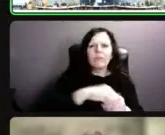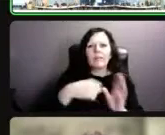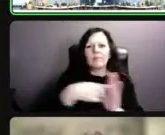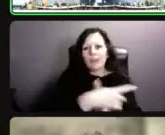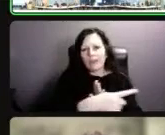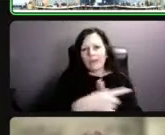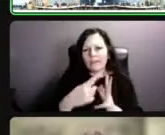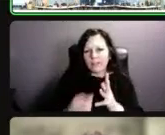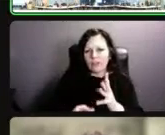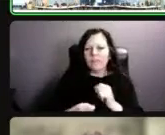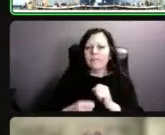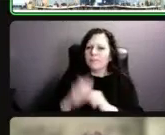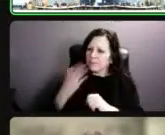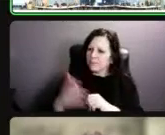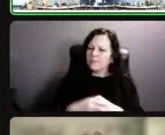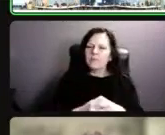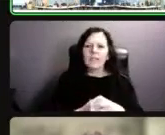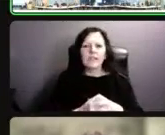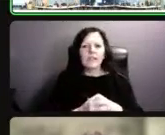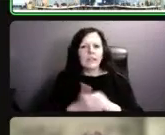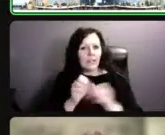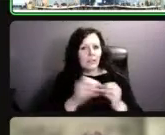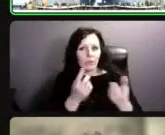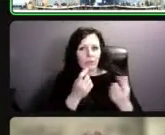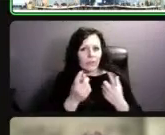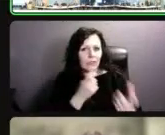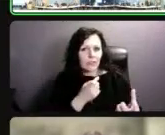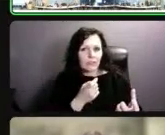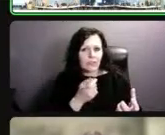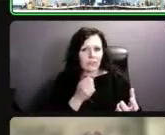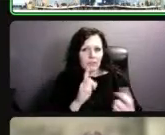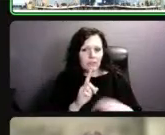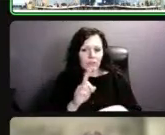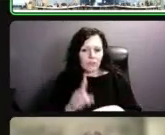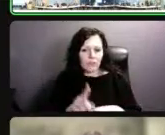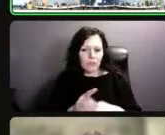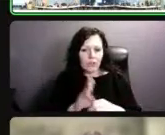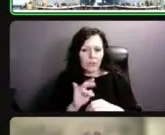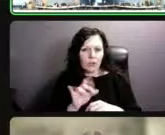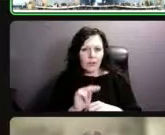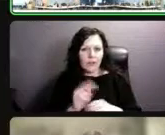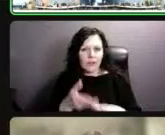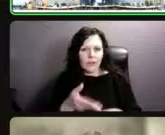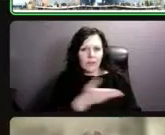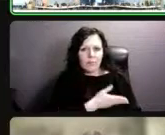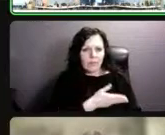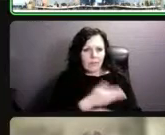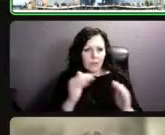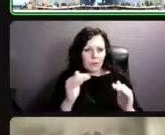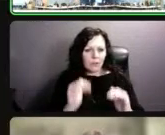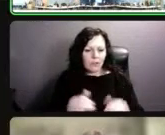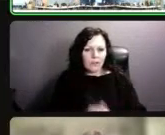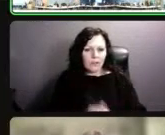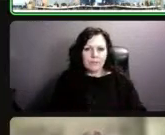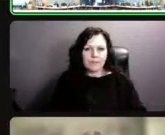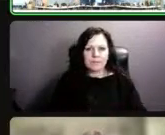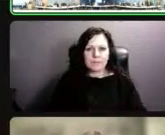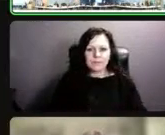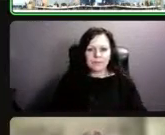BETTER INCREASED COMPLIANCE, INCREASED EFFICIENCY, ETC..